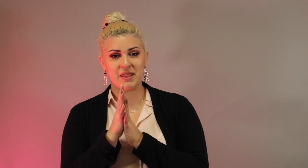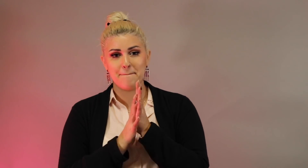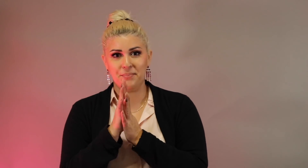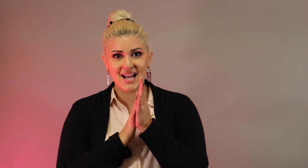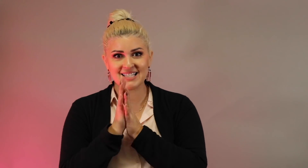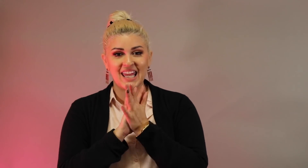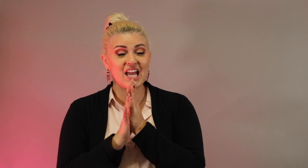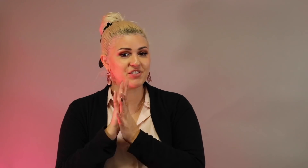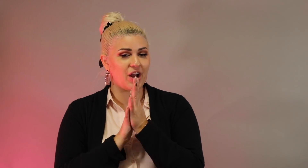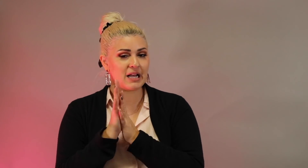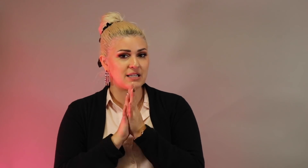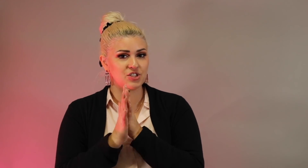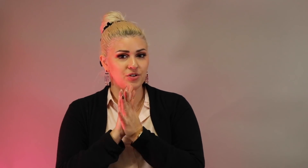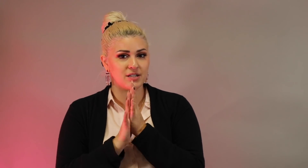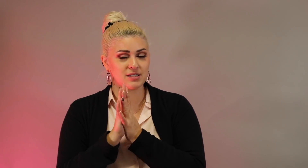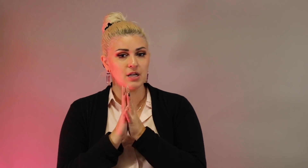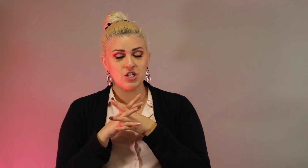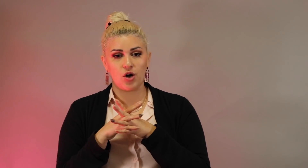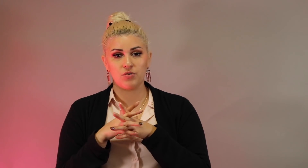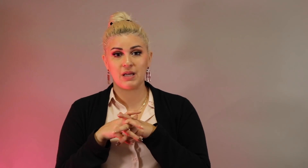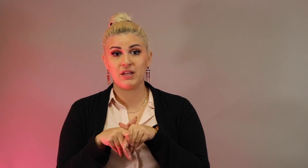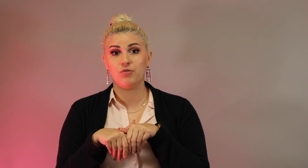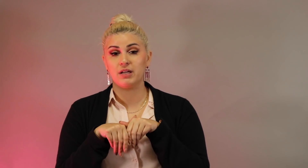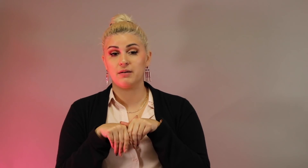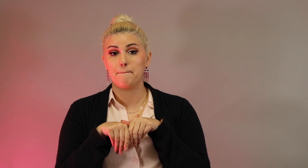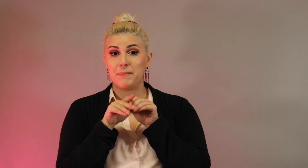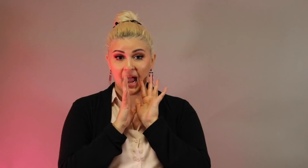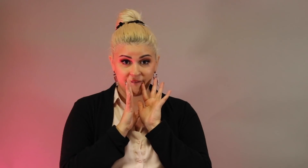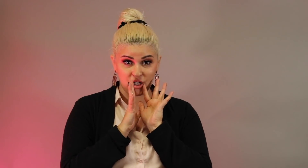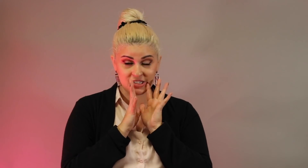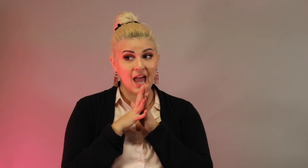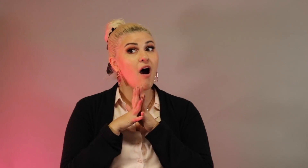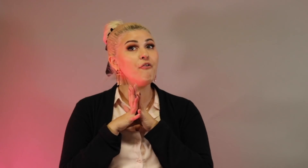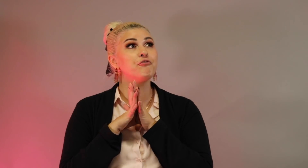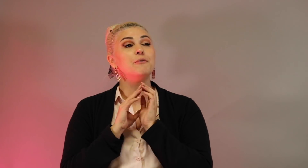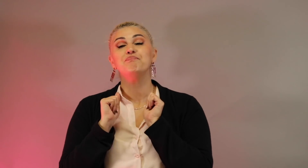some of the best gifts for ASL students. So something you can buy for yourself,